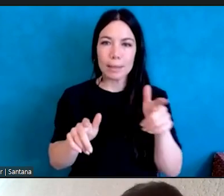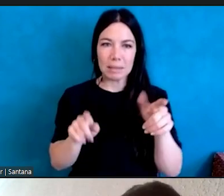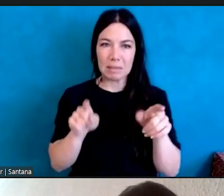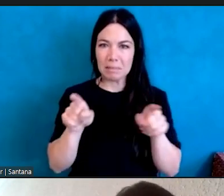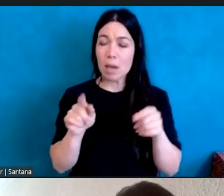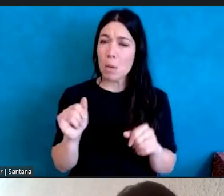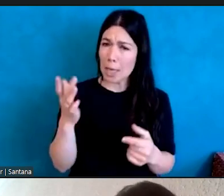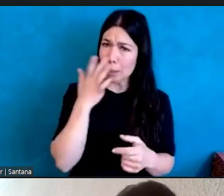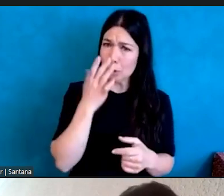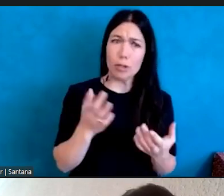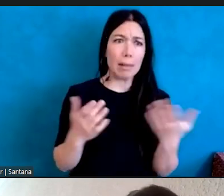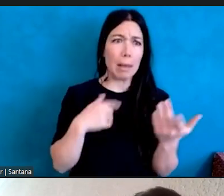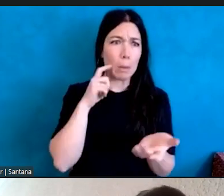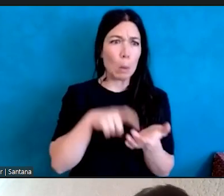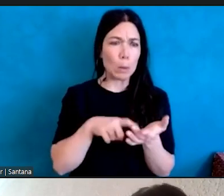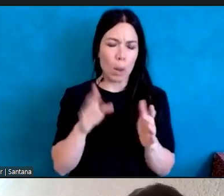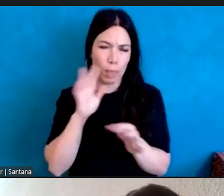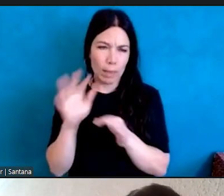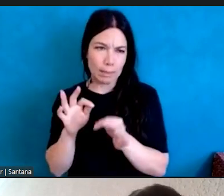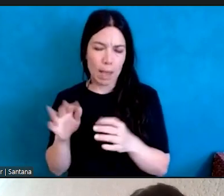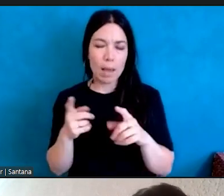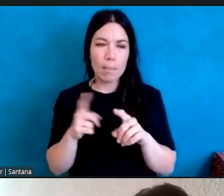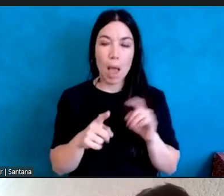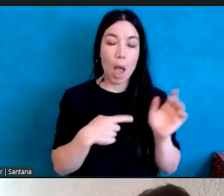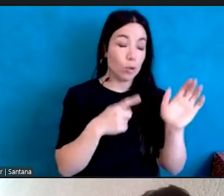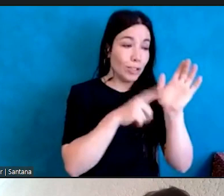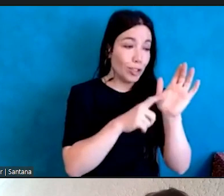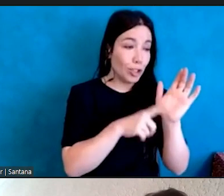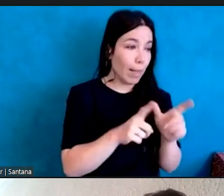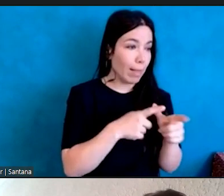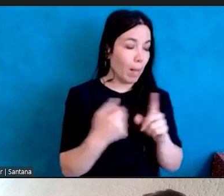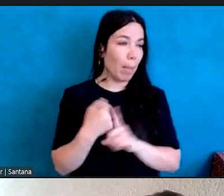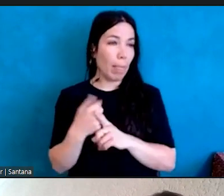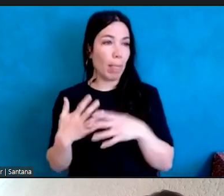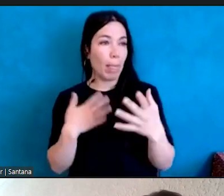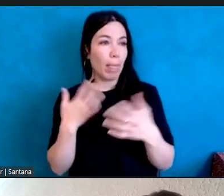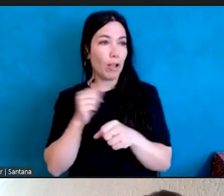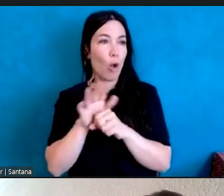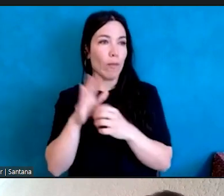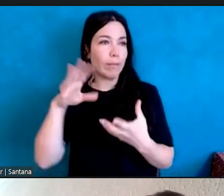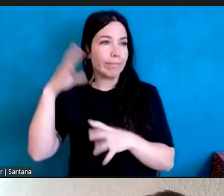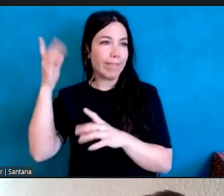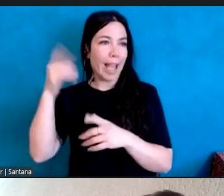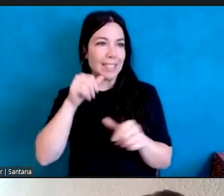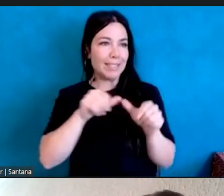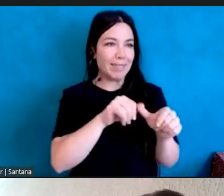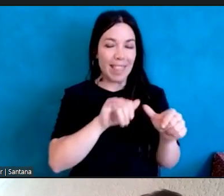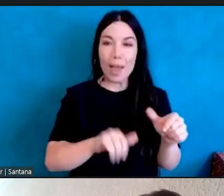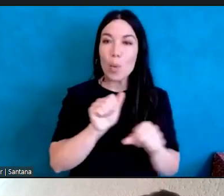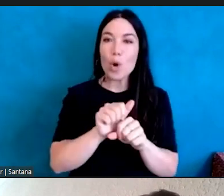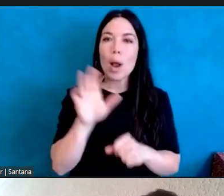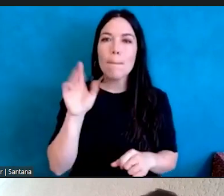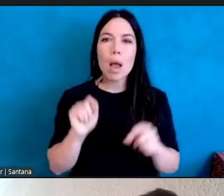something I was researching and just got hit by Covid and couldn't follow it, but I'm just going to share this newspaper title here.